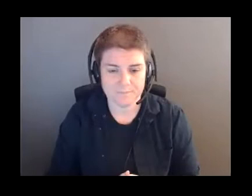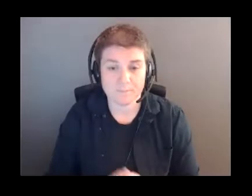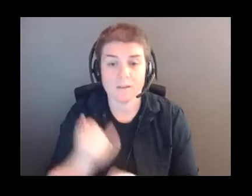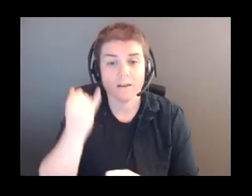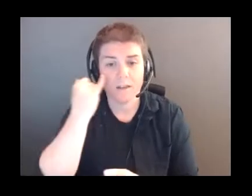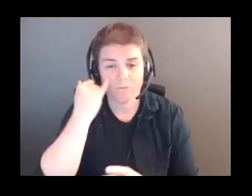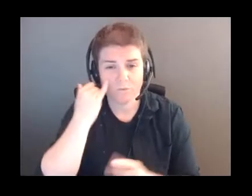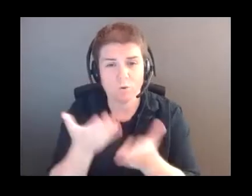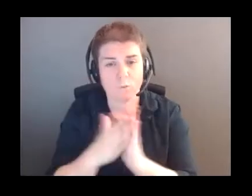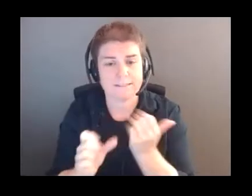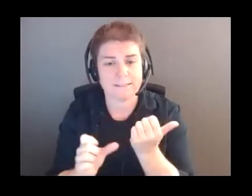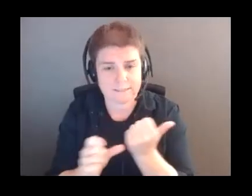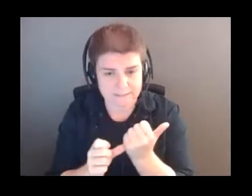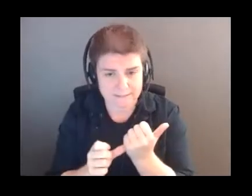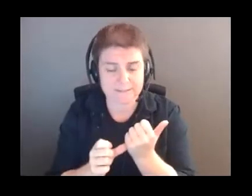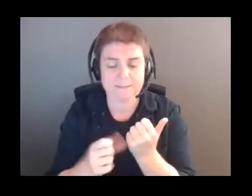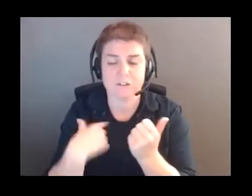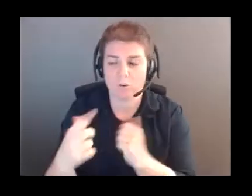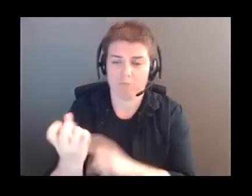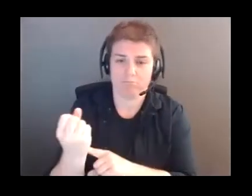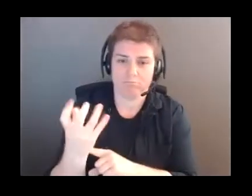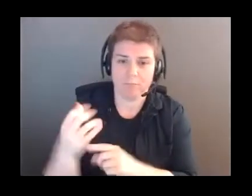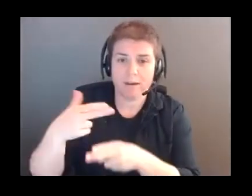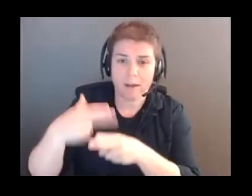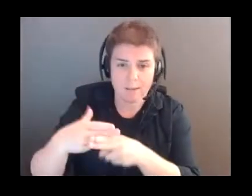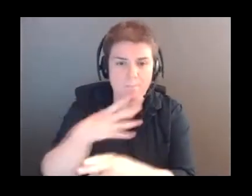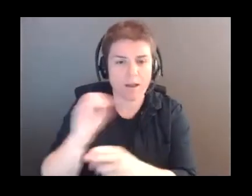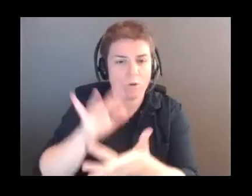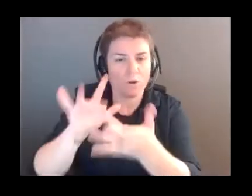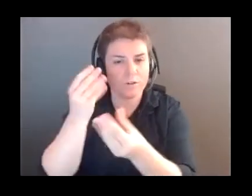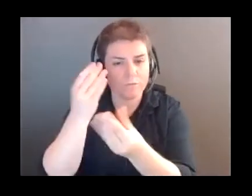you will need to provide the name and contact information of someone who can help you. This